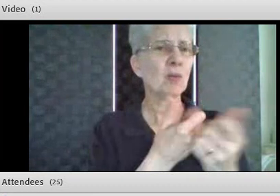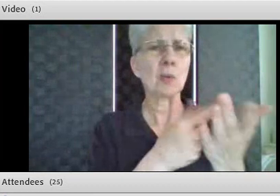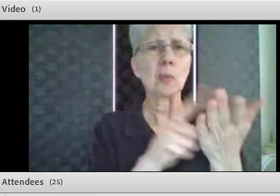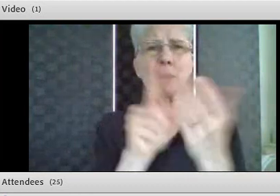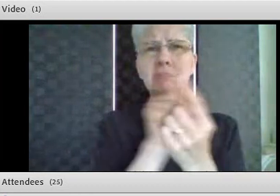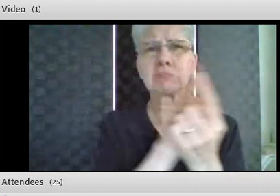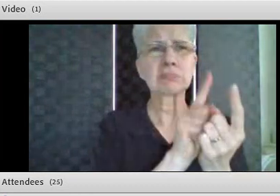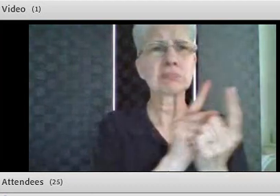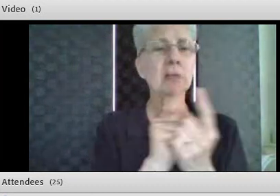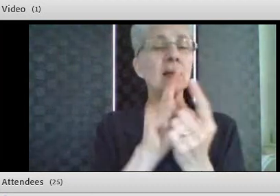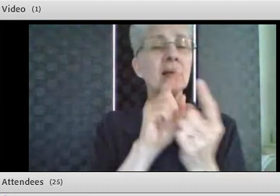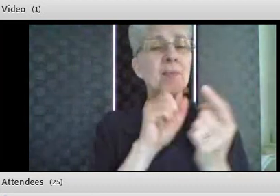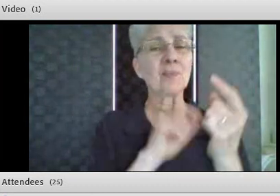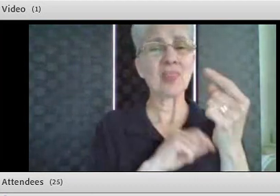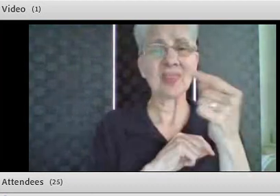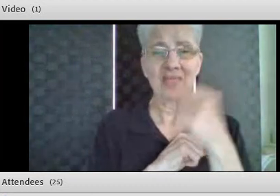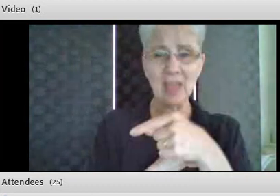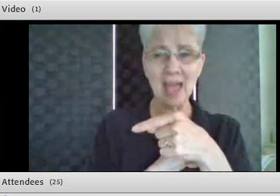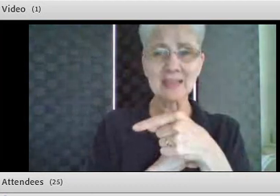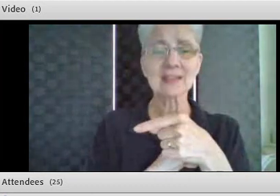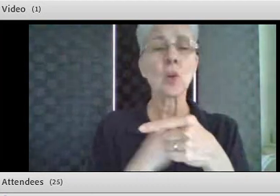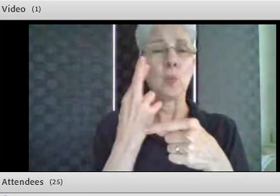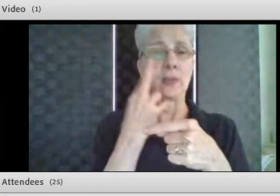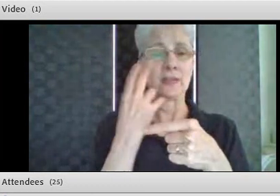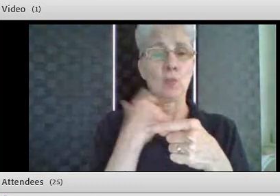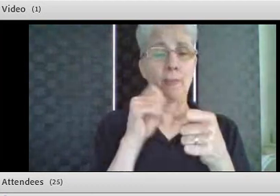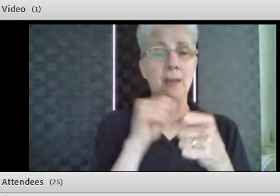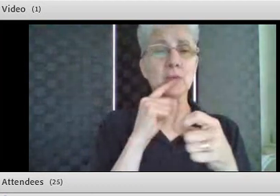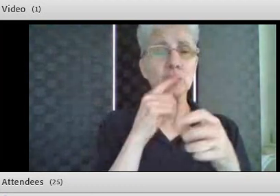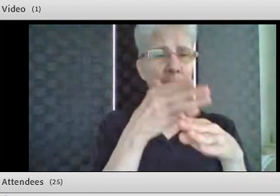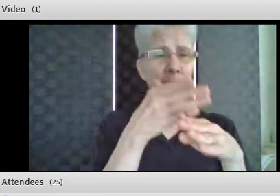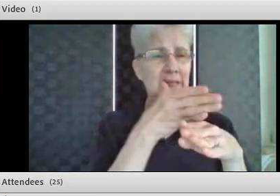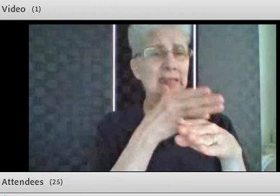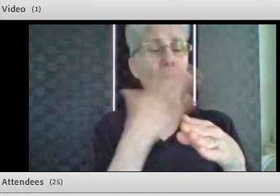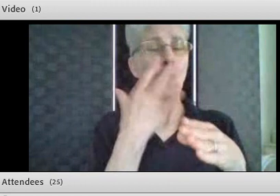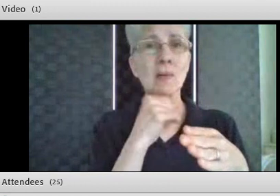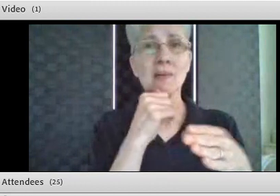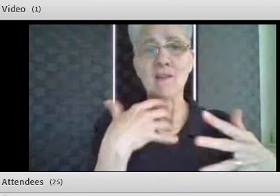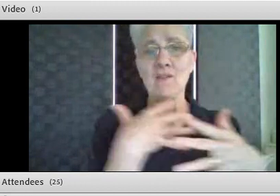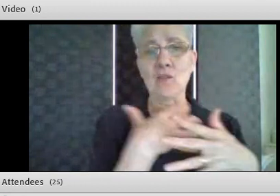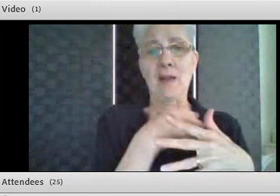to create amazing learning opportunities for kids. Hilary: True. Ryan: We preach this every webinar, every workshop,